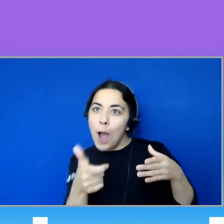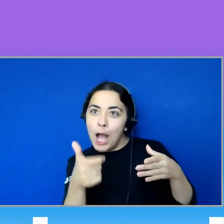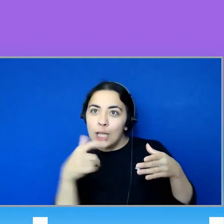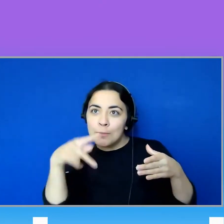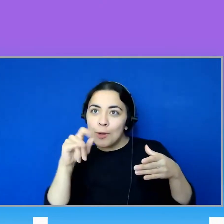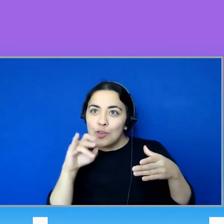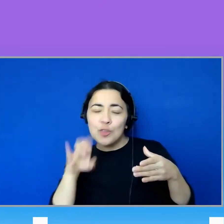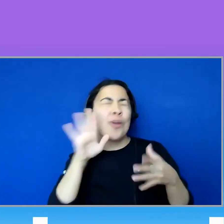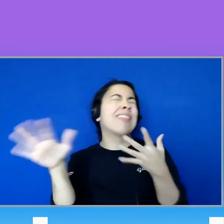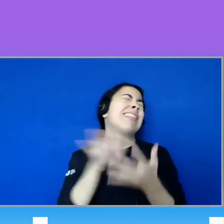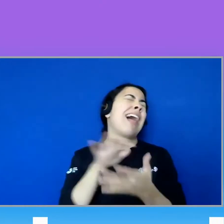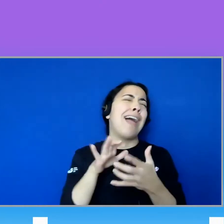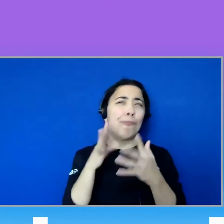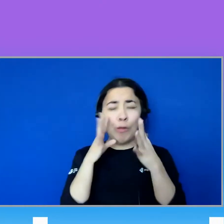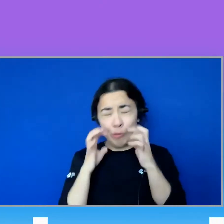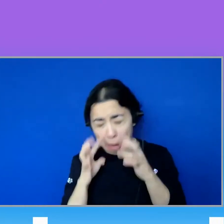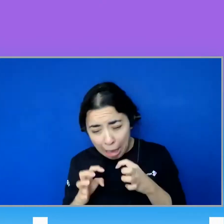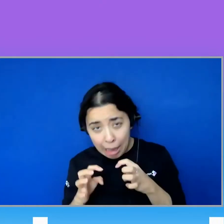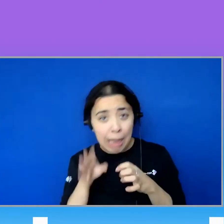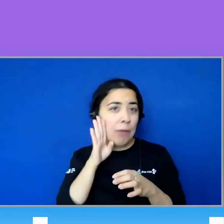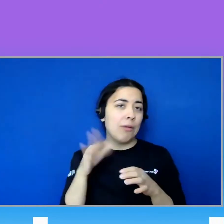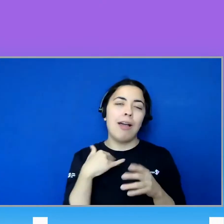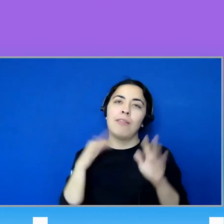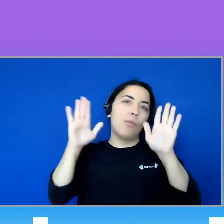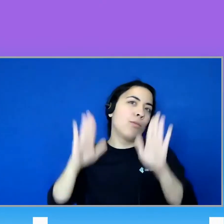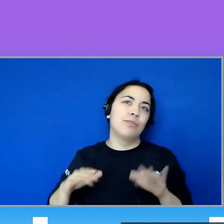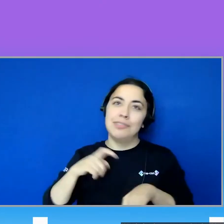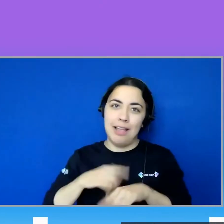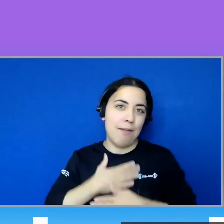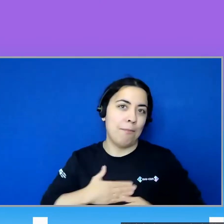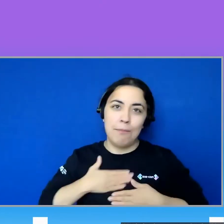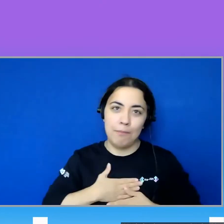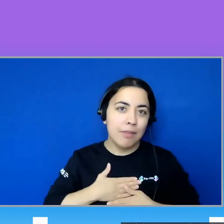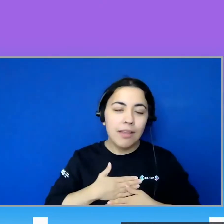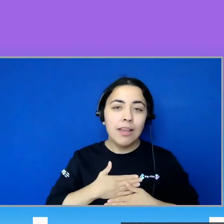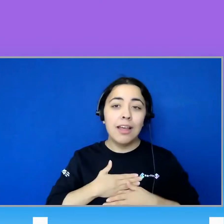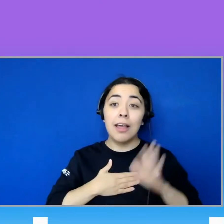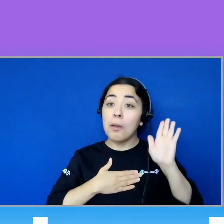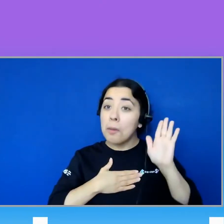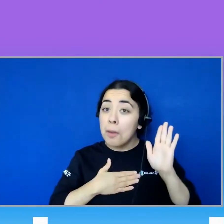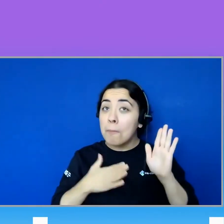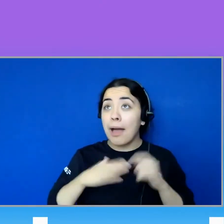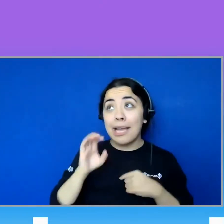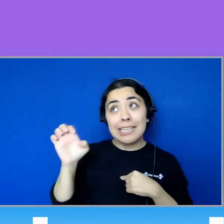You'll laugh, you'll cry, you'll have a really great time. And if